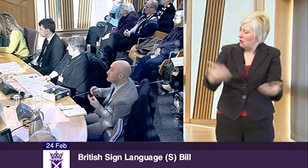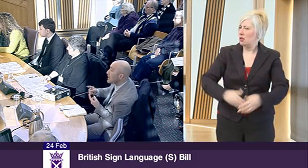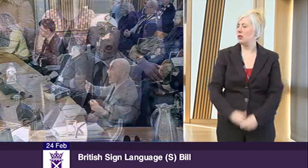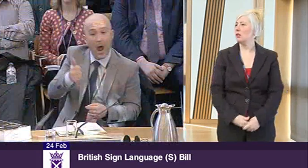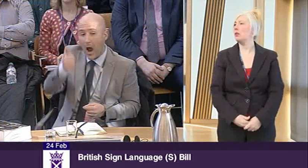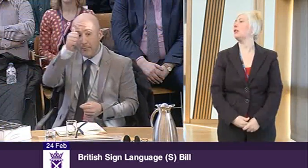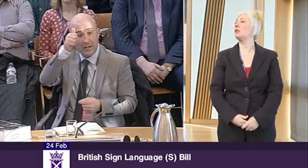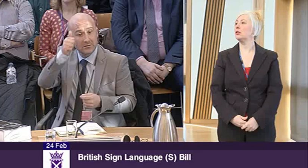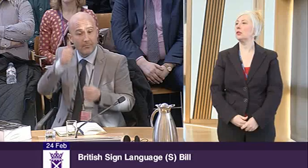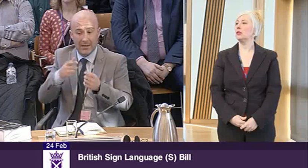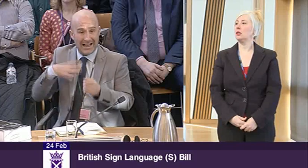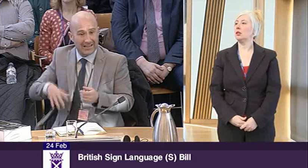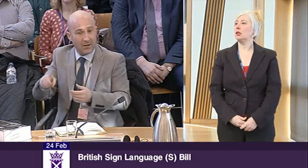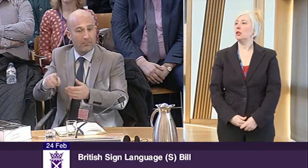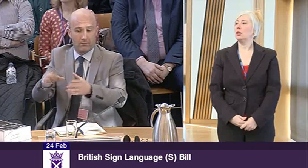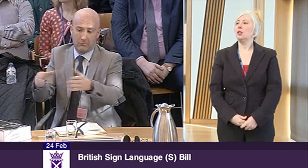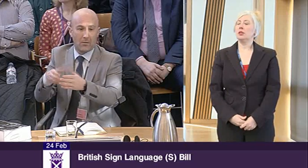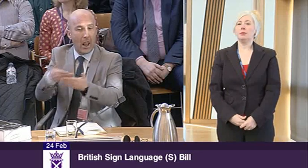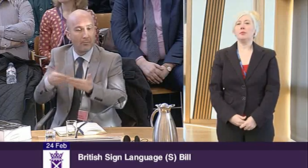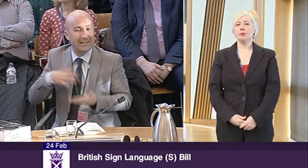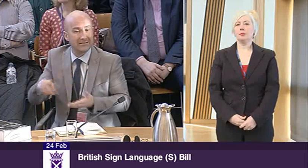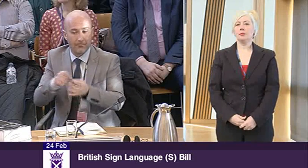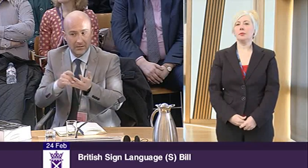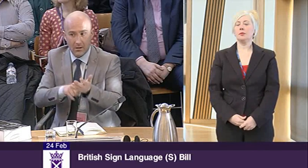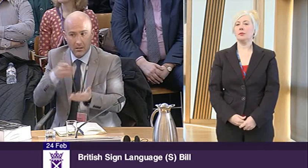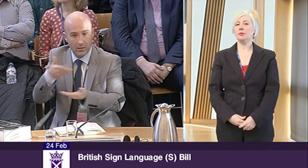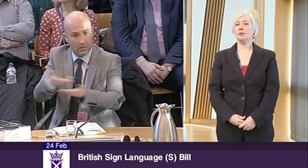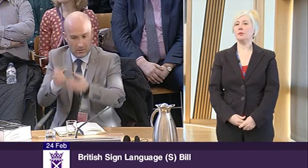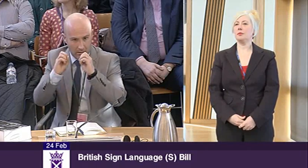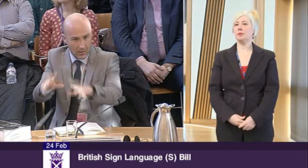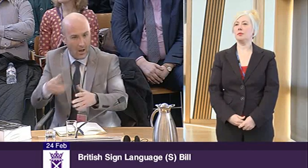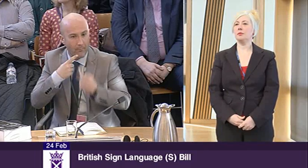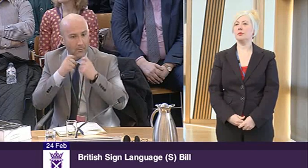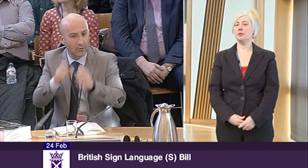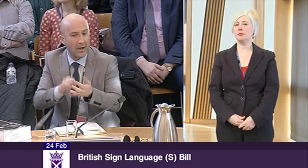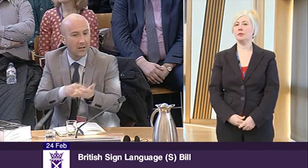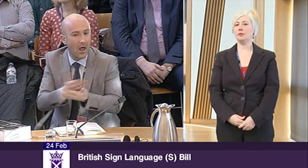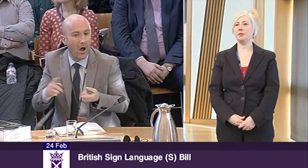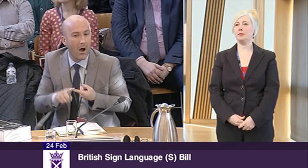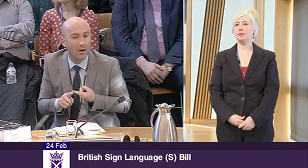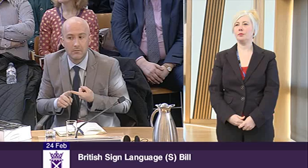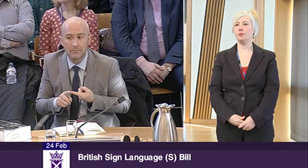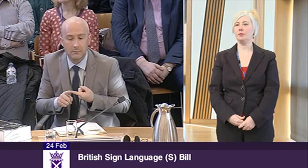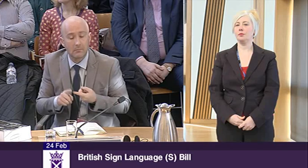Frankie McLean: Awareness of deaf people’s language needs is important, and we need to